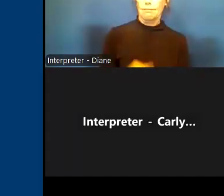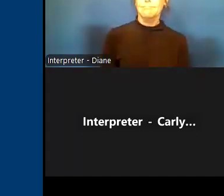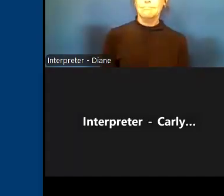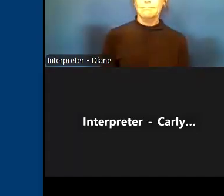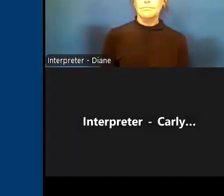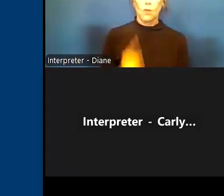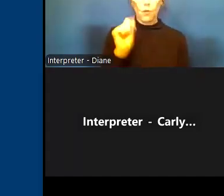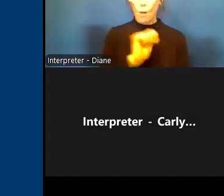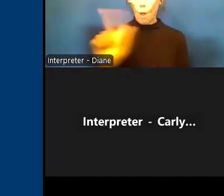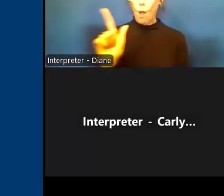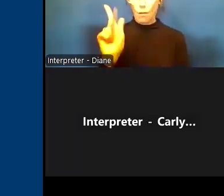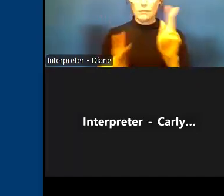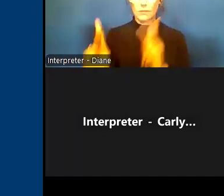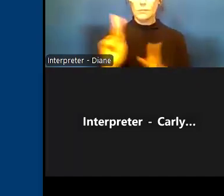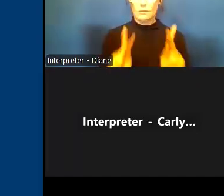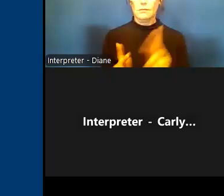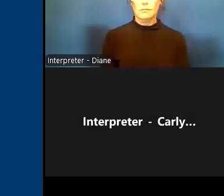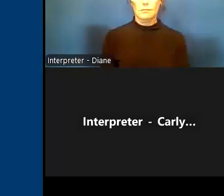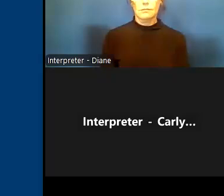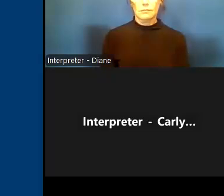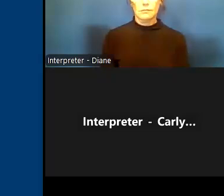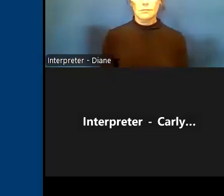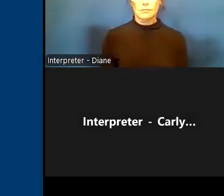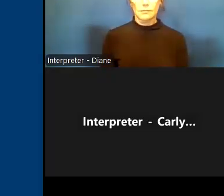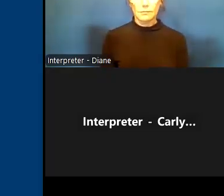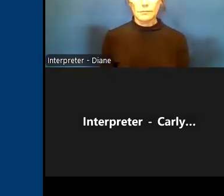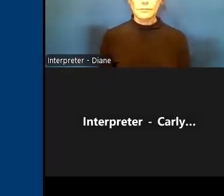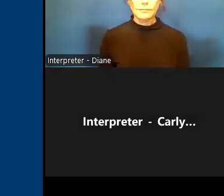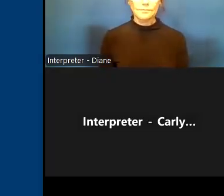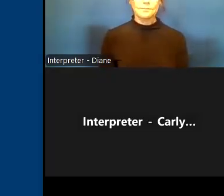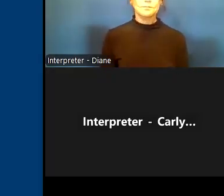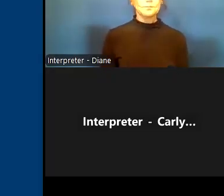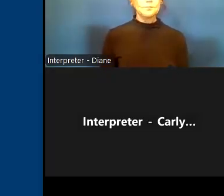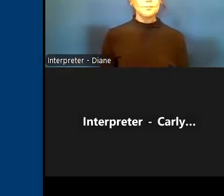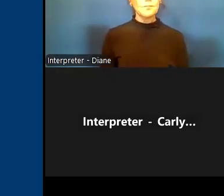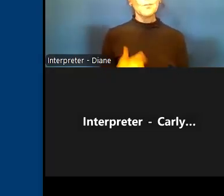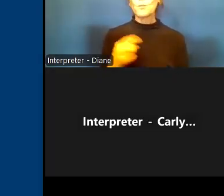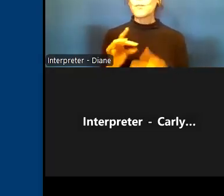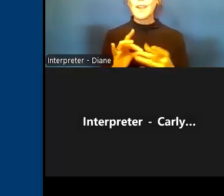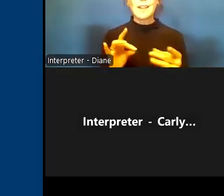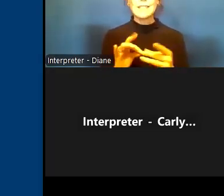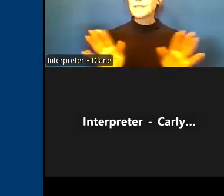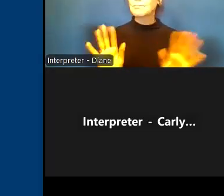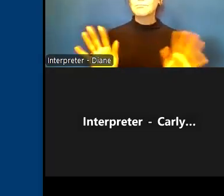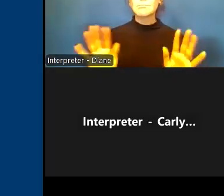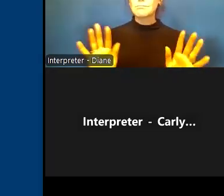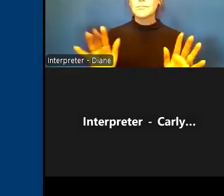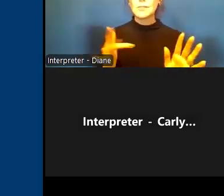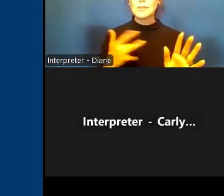people and um so that's why I say you know don't worry if you get it wrong I'm not going